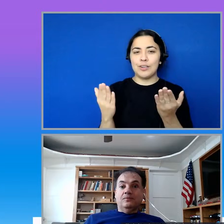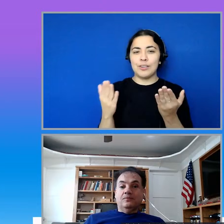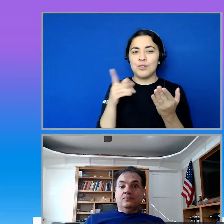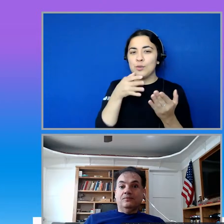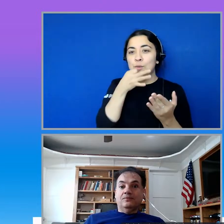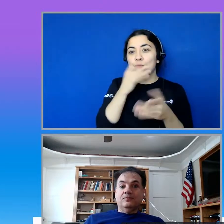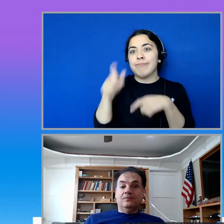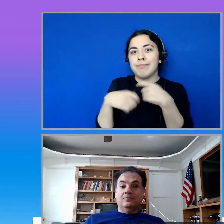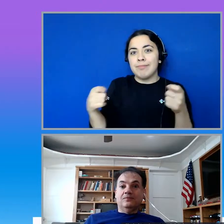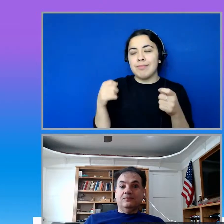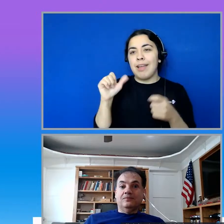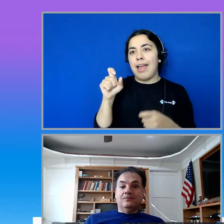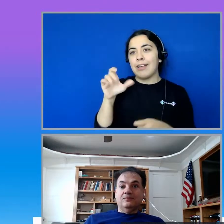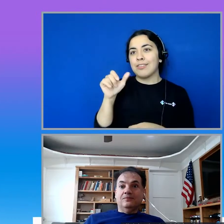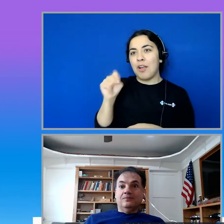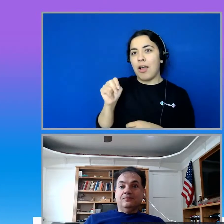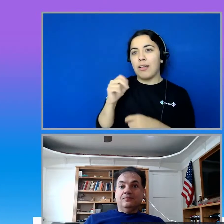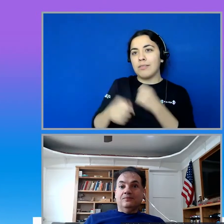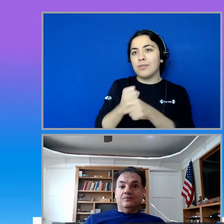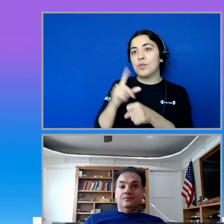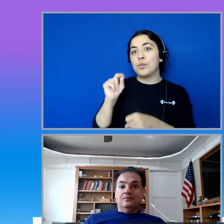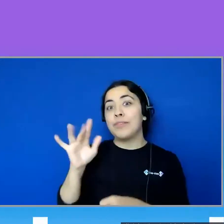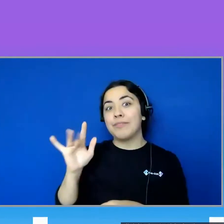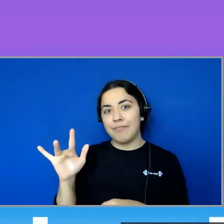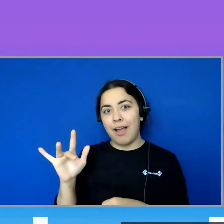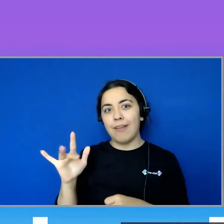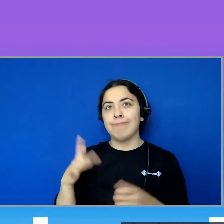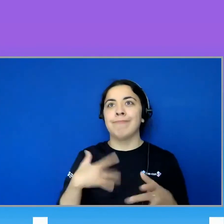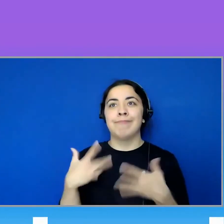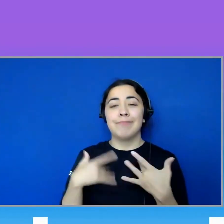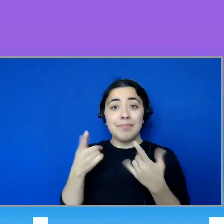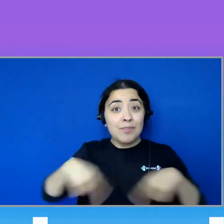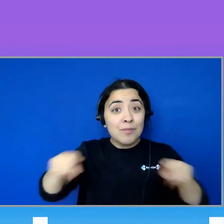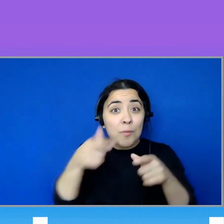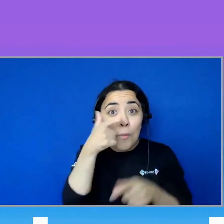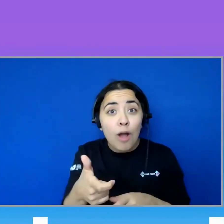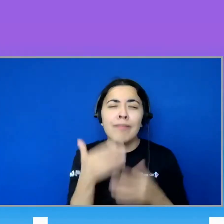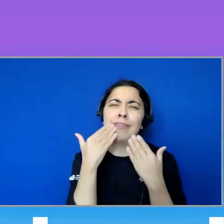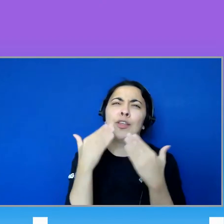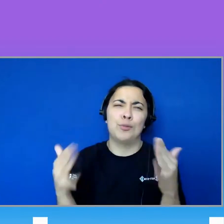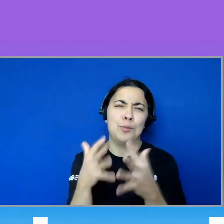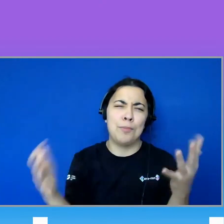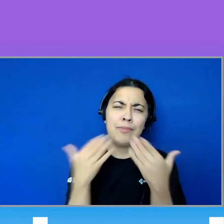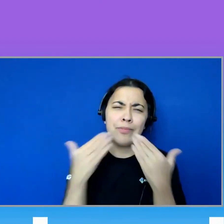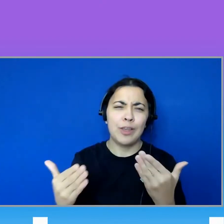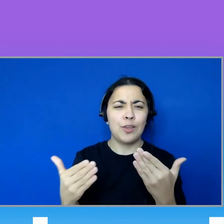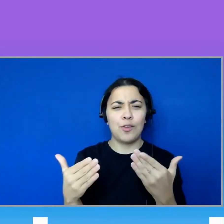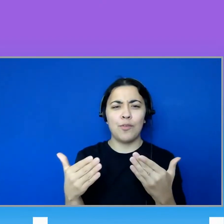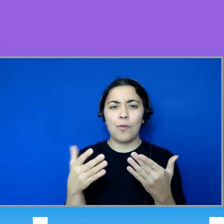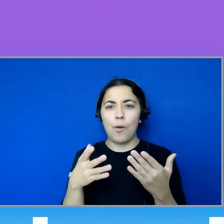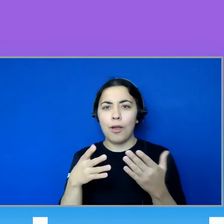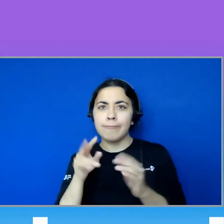Axe-con 2025. Everyone that's